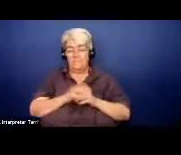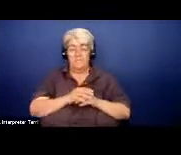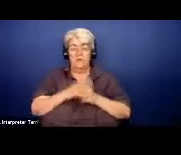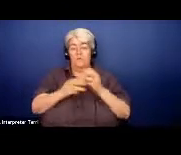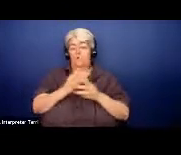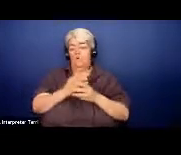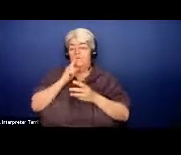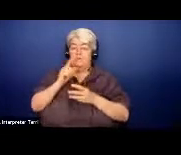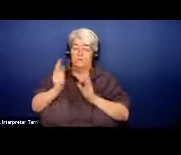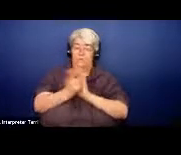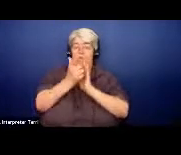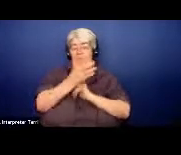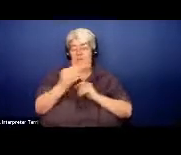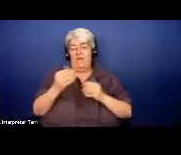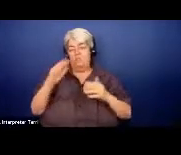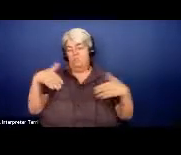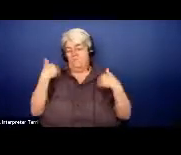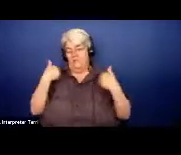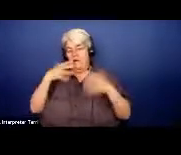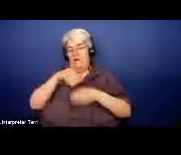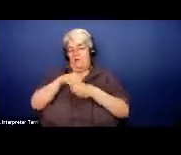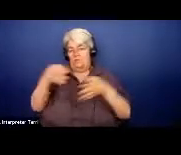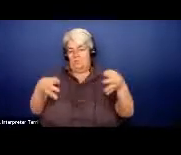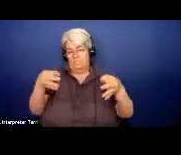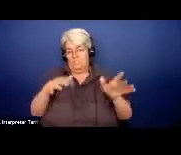justice, you have some highlights here.